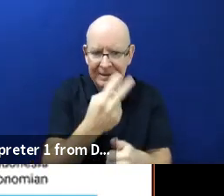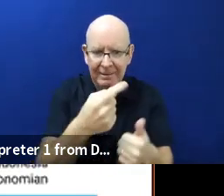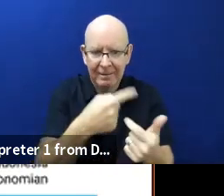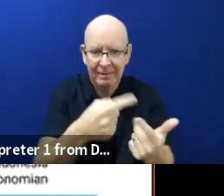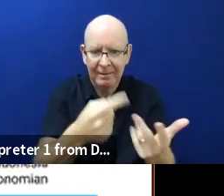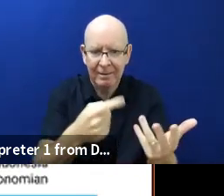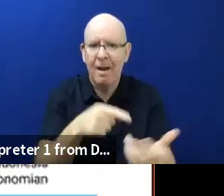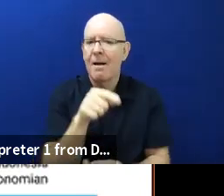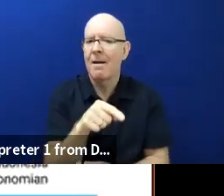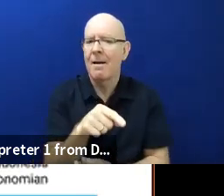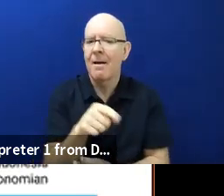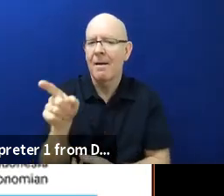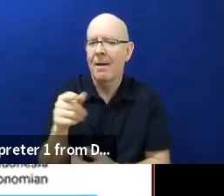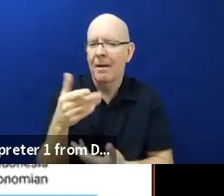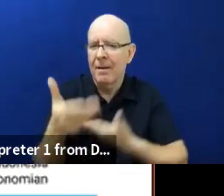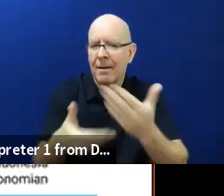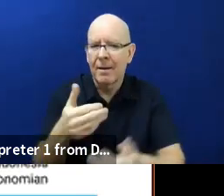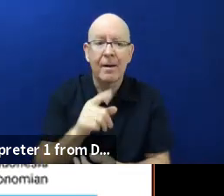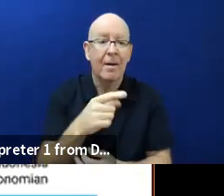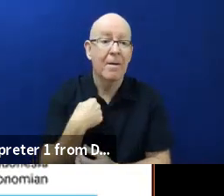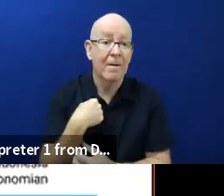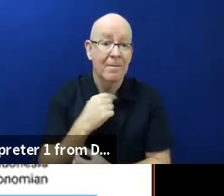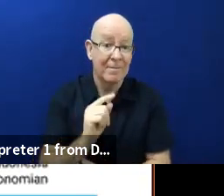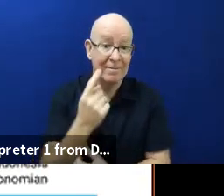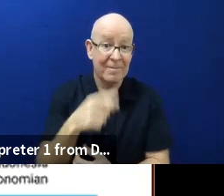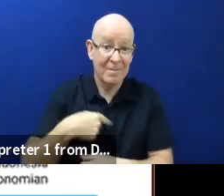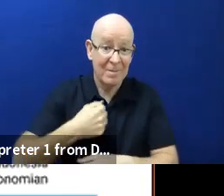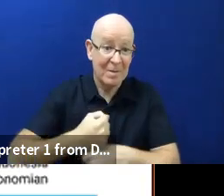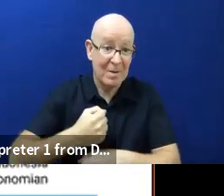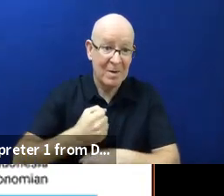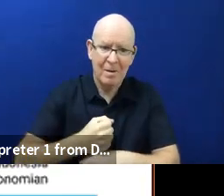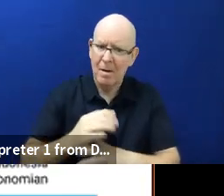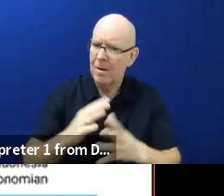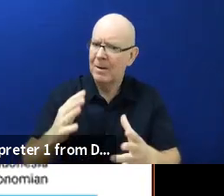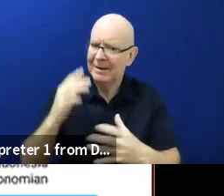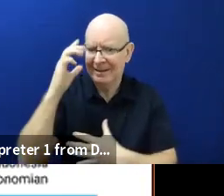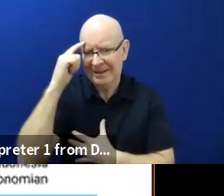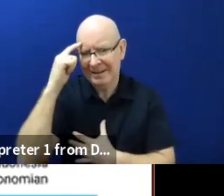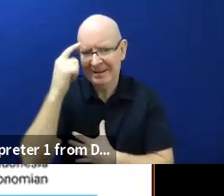that the budgetary impact of providing concessions and incentives through the tax system, is likely